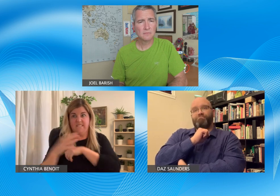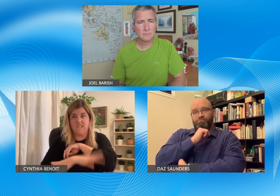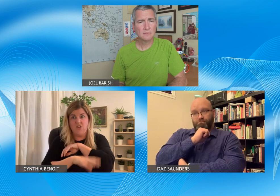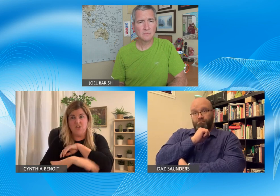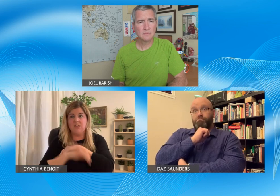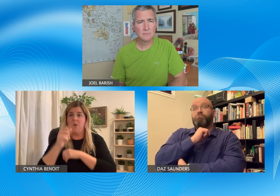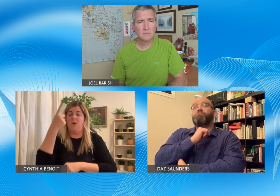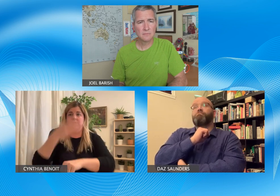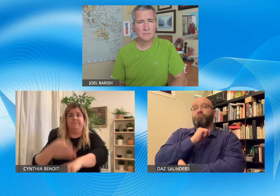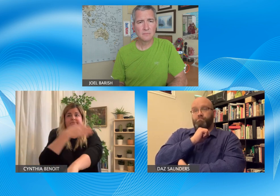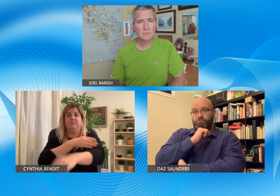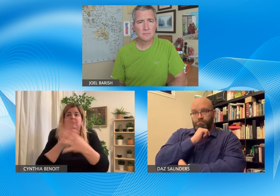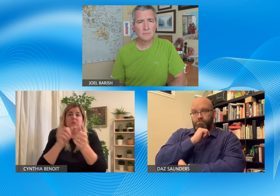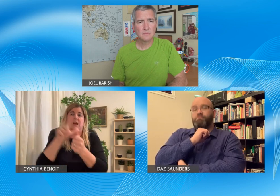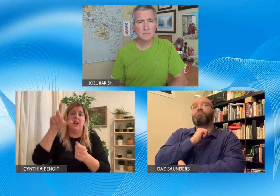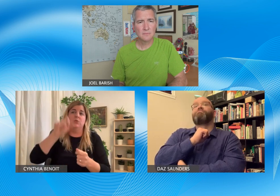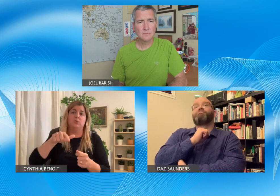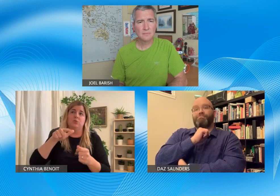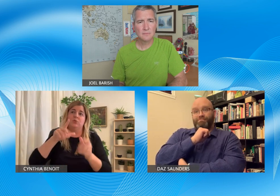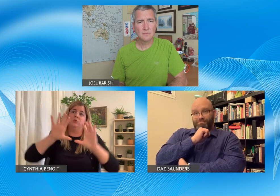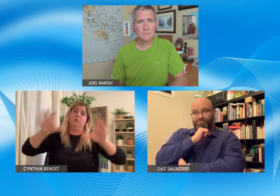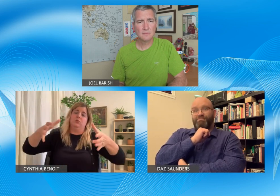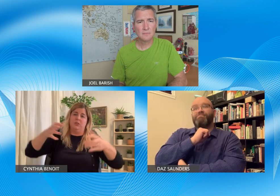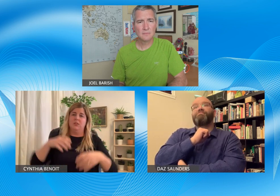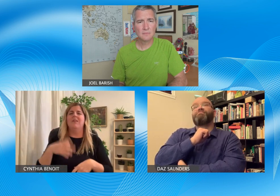To become a professional LSQ interpreter, that major improvement finally occurred last fall.